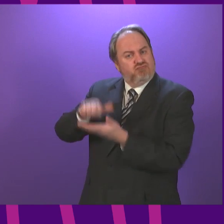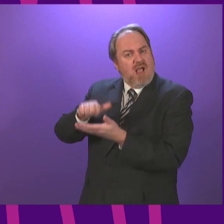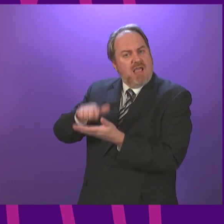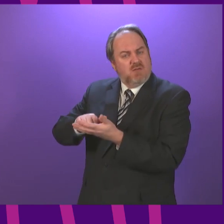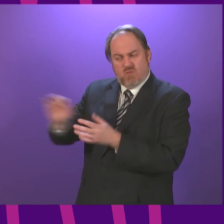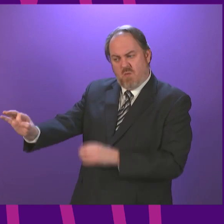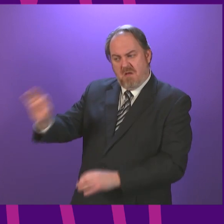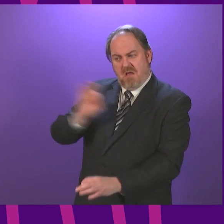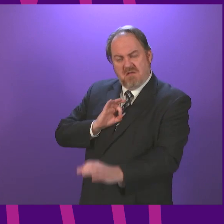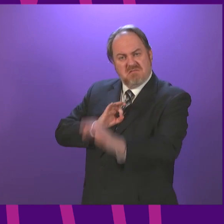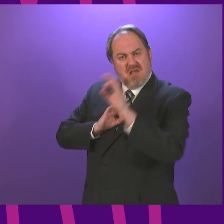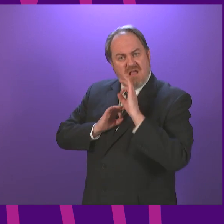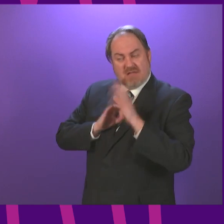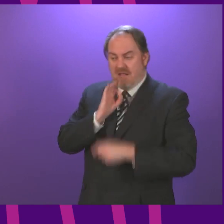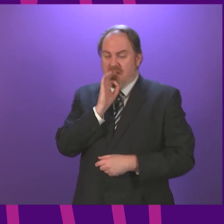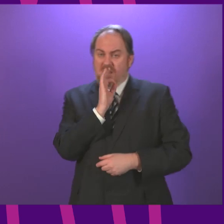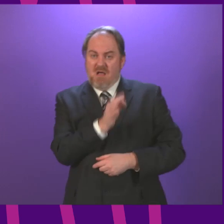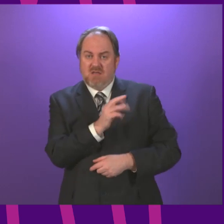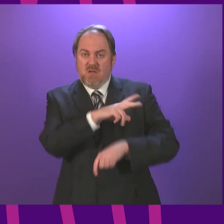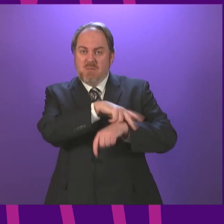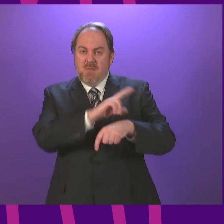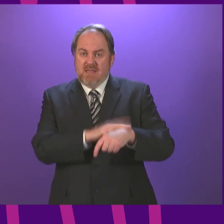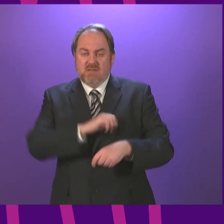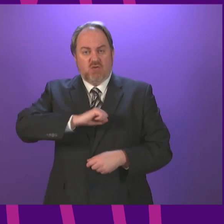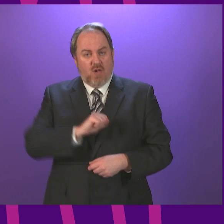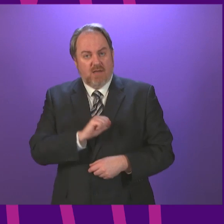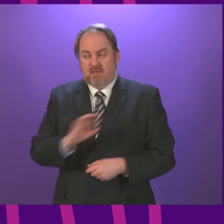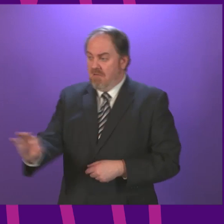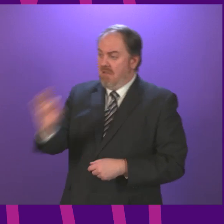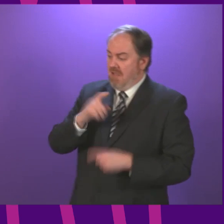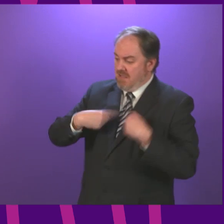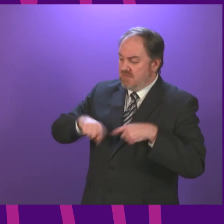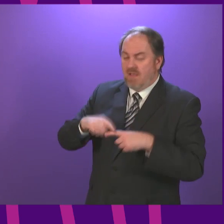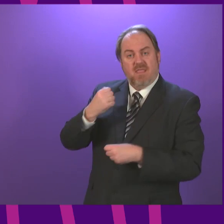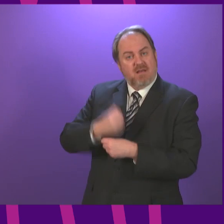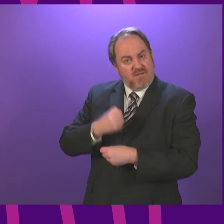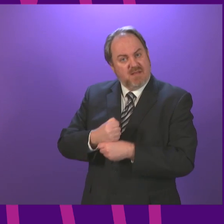questions of Police Scotland, of the Government, of course, and of Rangers Football Club.